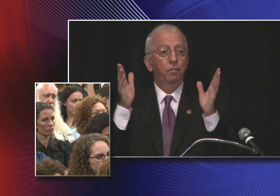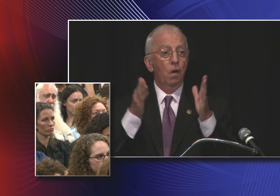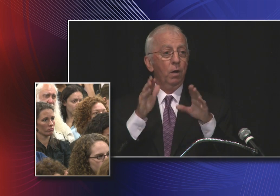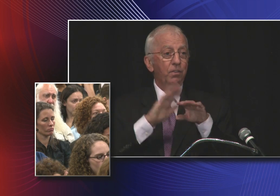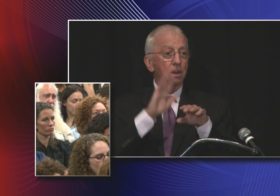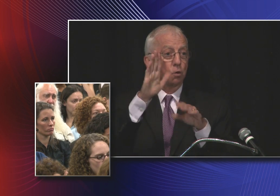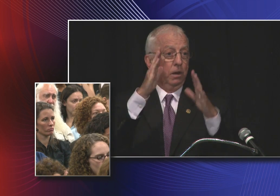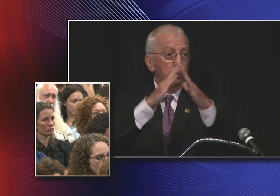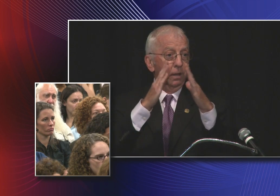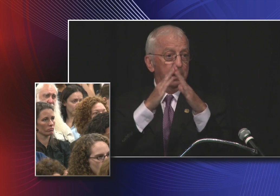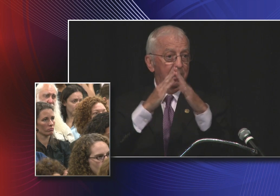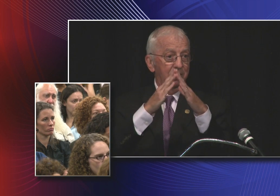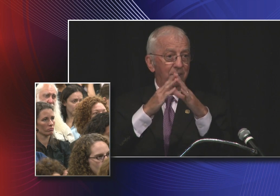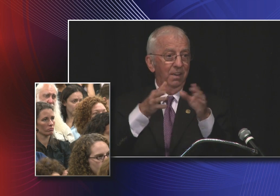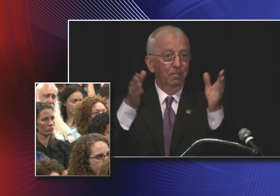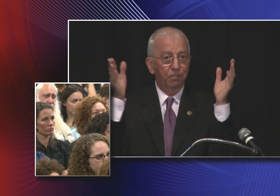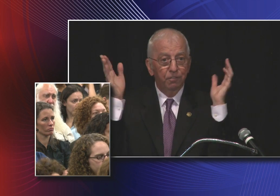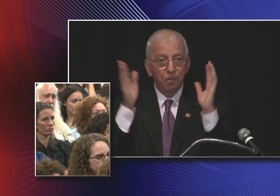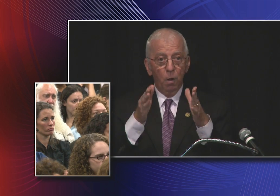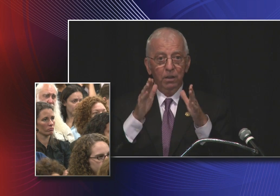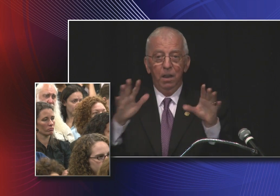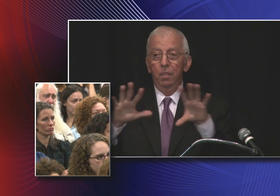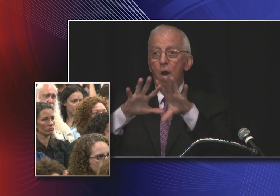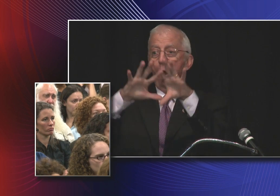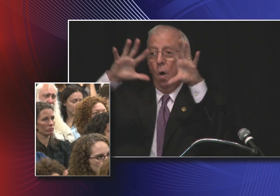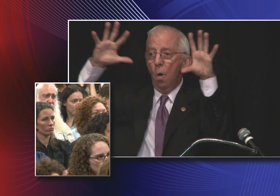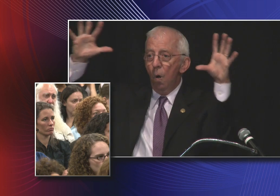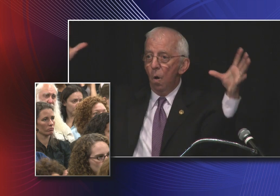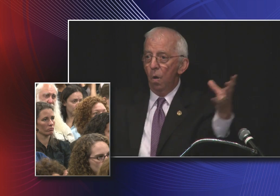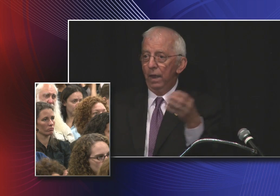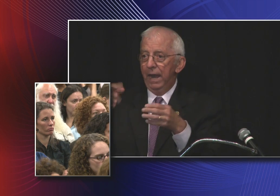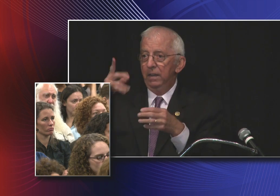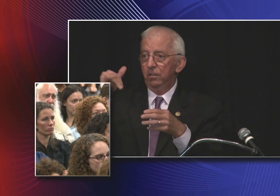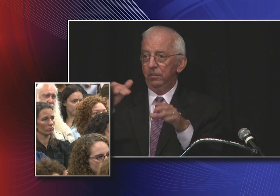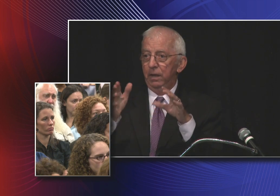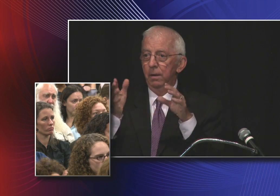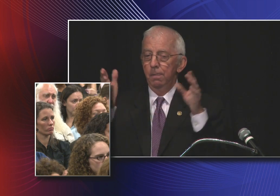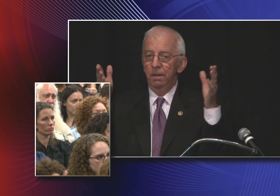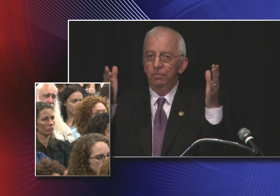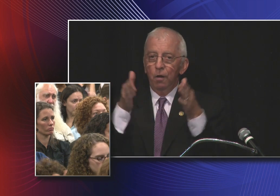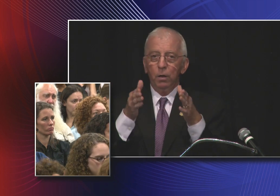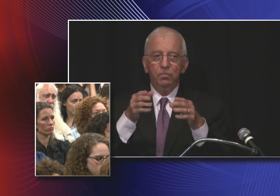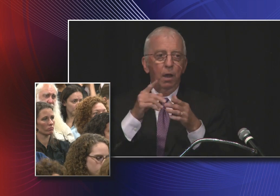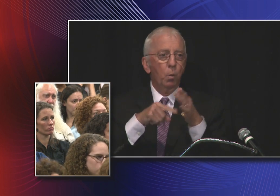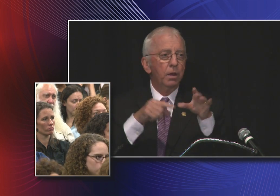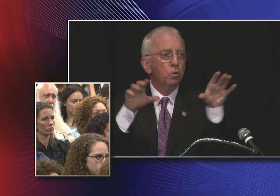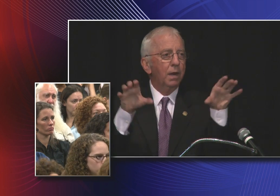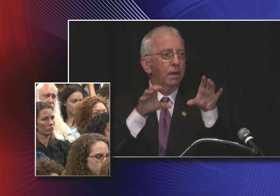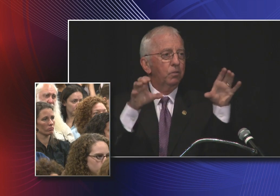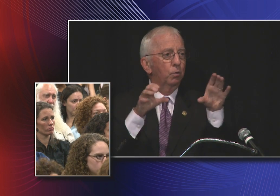focus on your community. Focus on the whole agency. Focus on what you can do